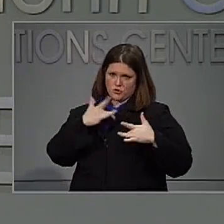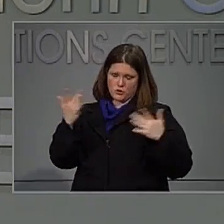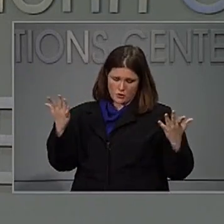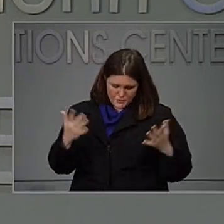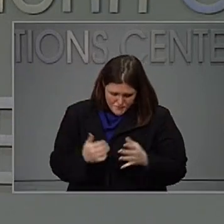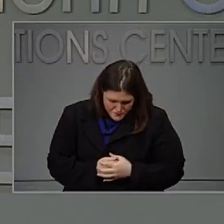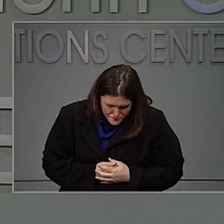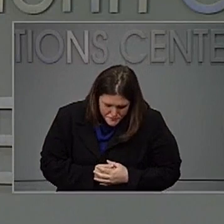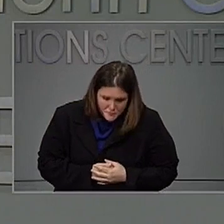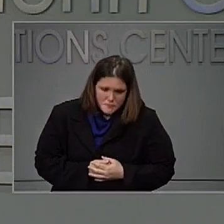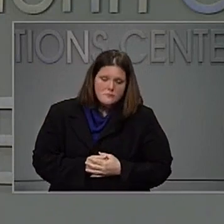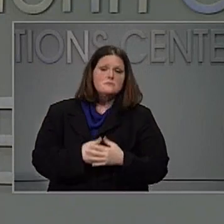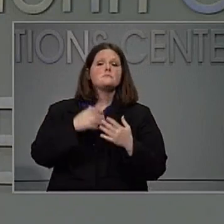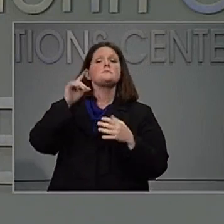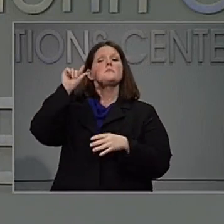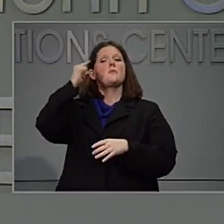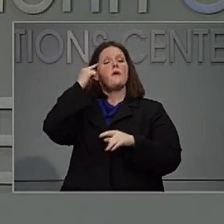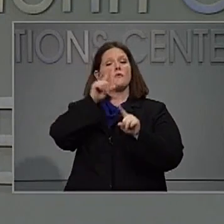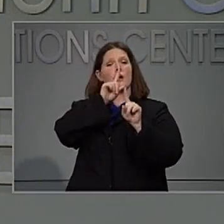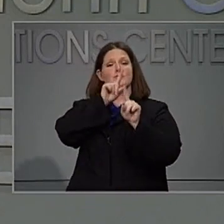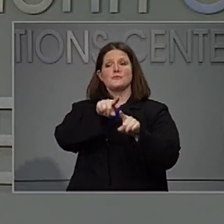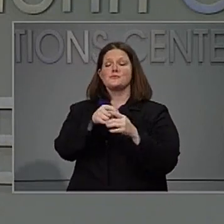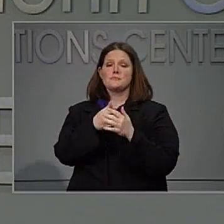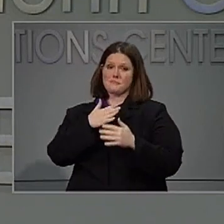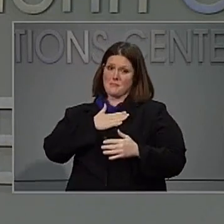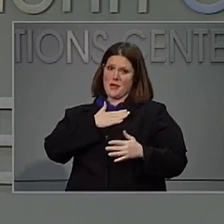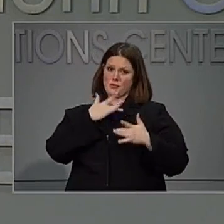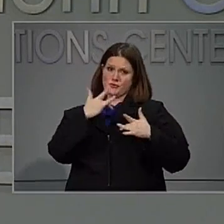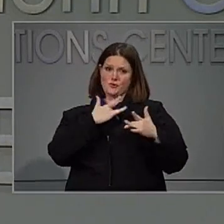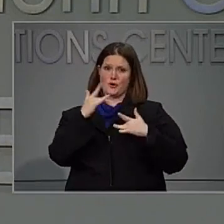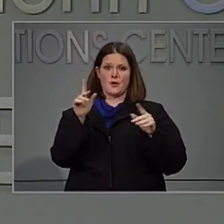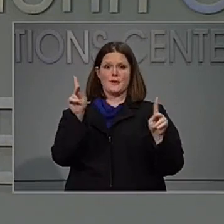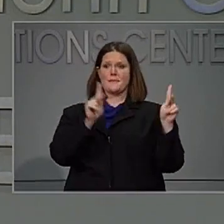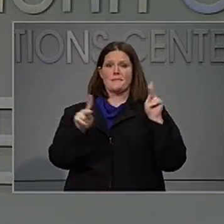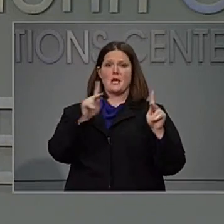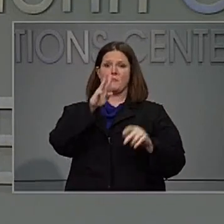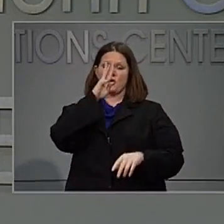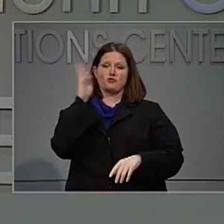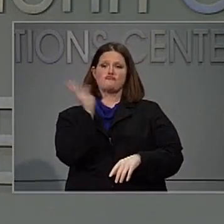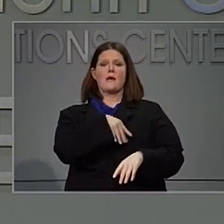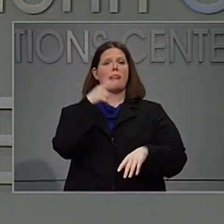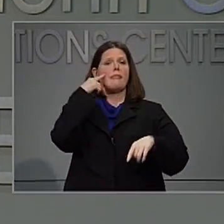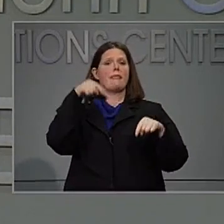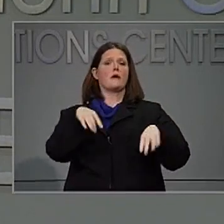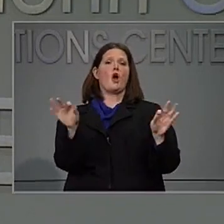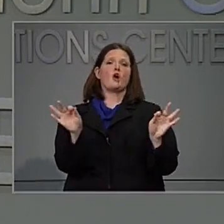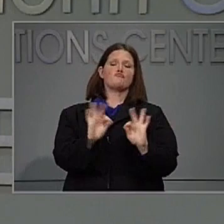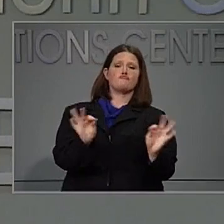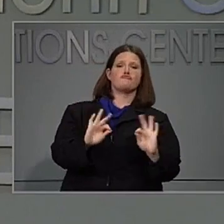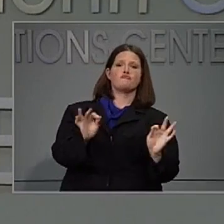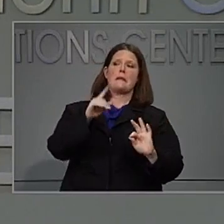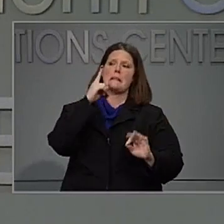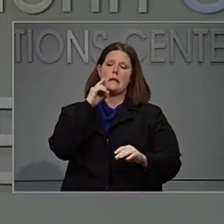SOCIAL DISTANCING. AS YOU EASE RESTRICTIONS STARTING ON FRIDAY, WHAT MOST CONCERNS YOU?